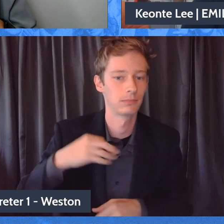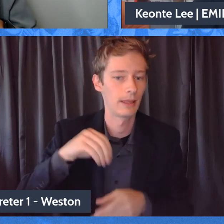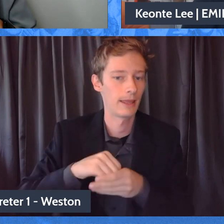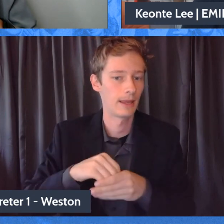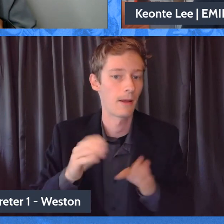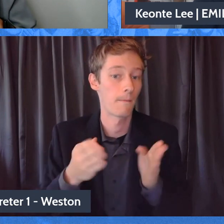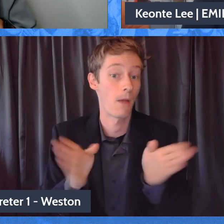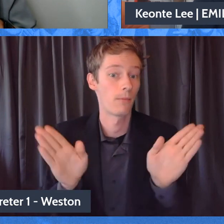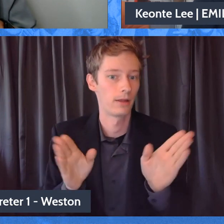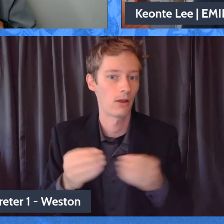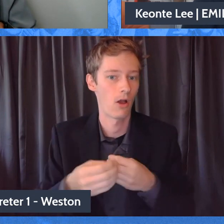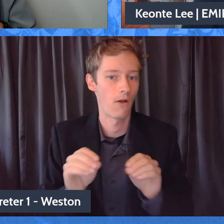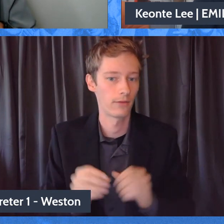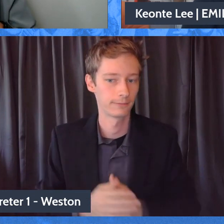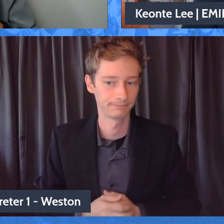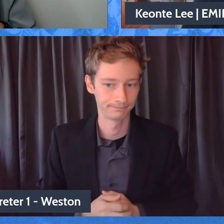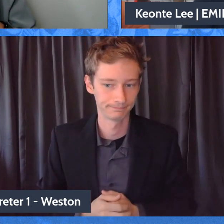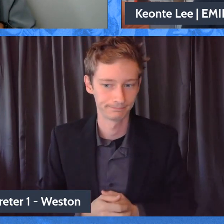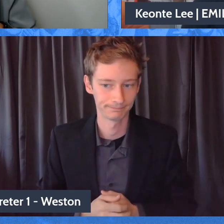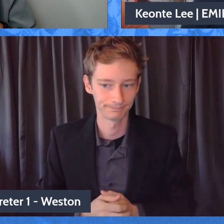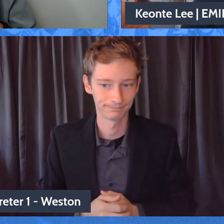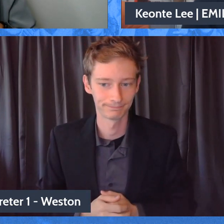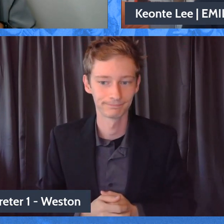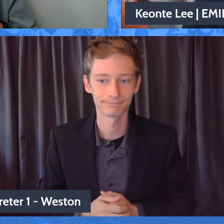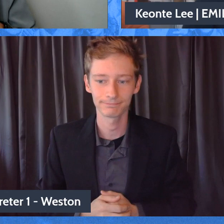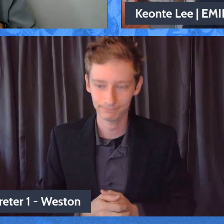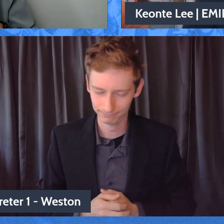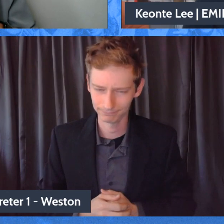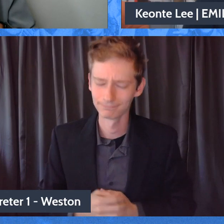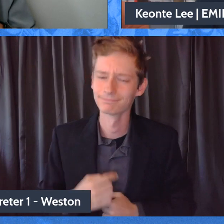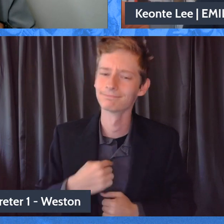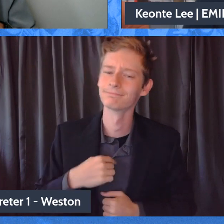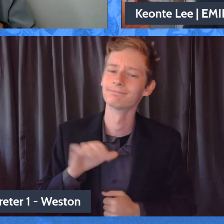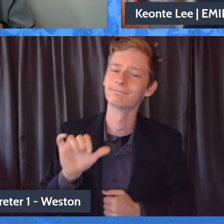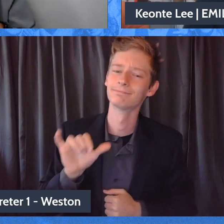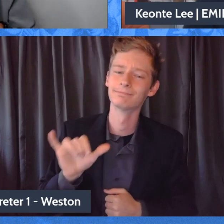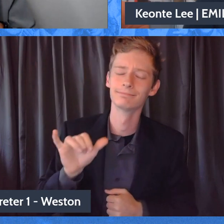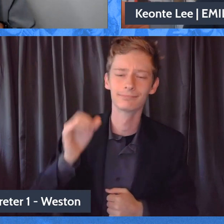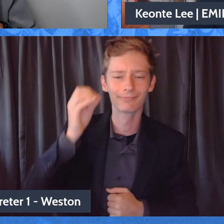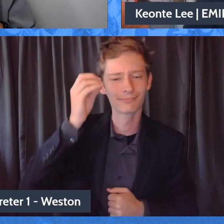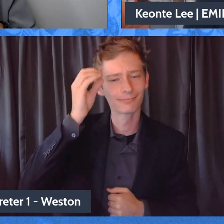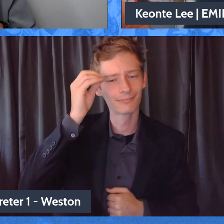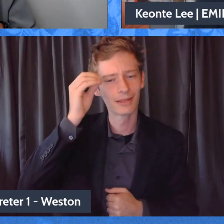You know, as I think about you telling your journey and sharing your experiences